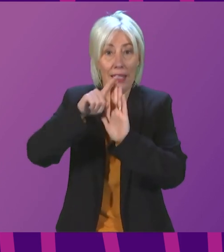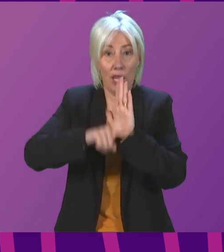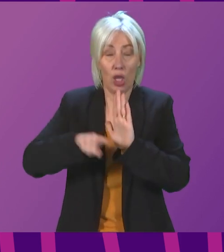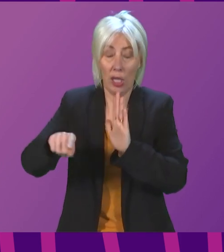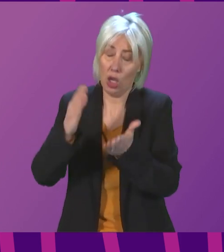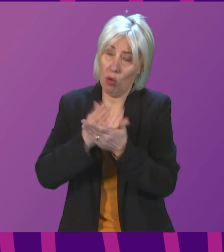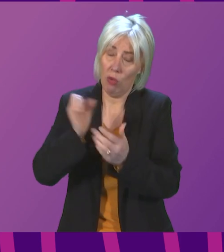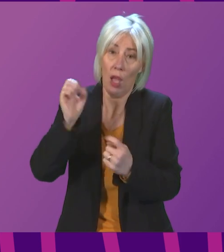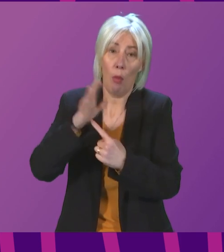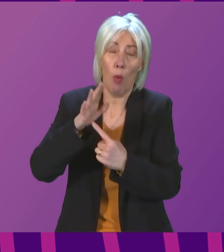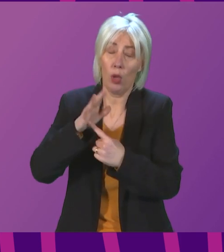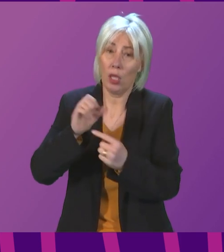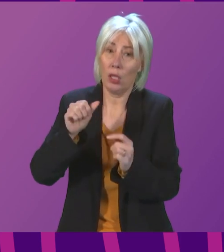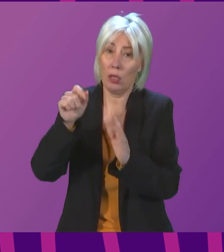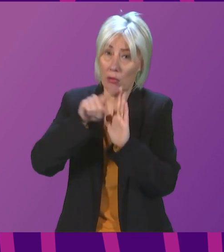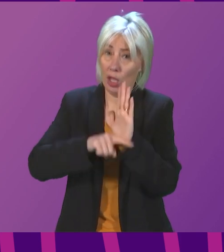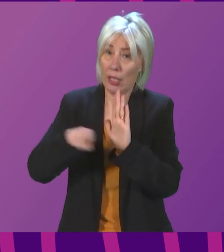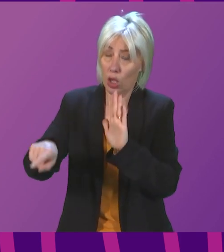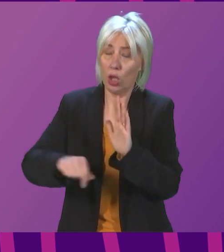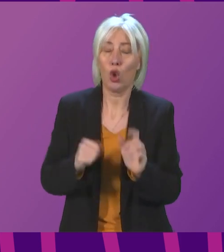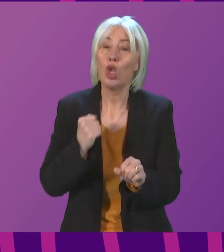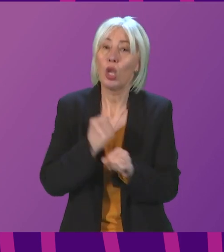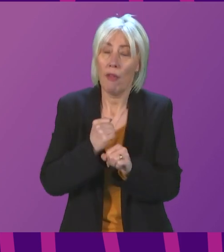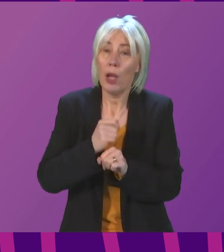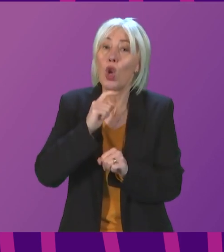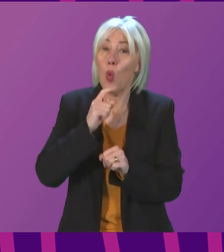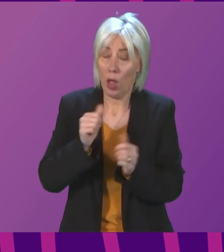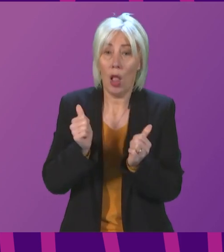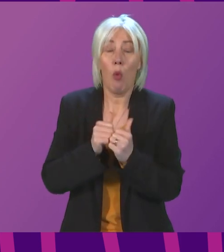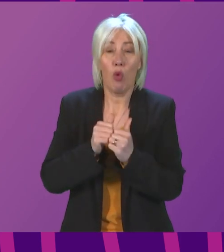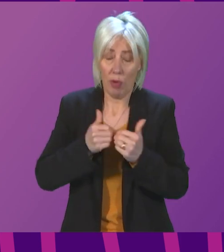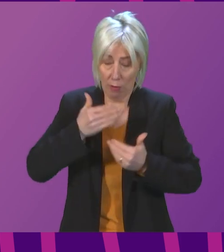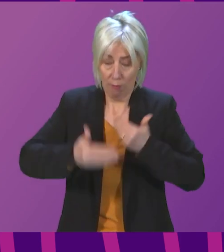I can assure her that the Scottish Government will take appropriate steps to raise awareness